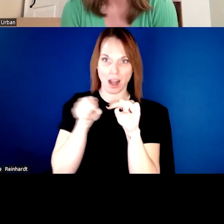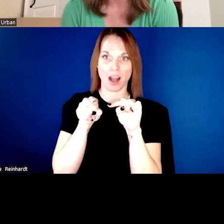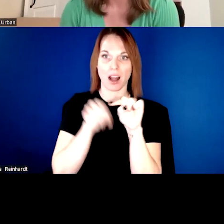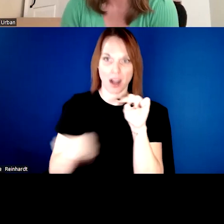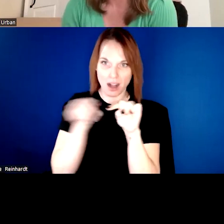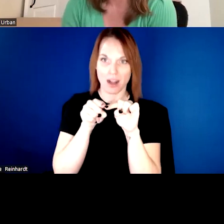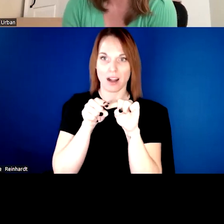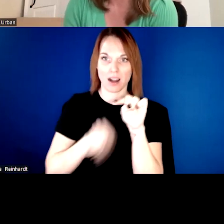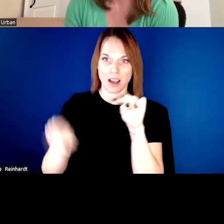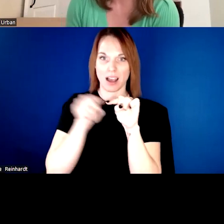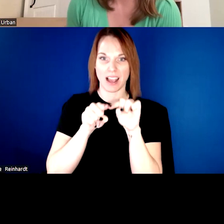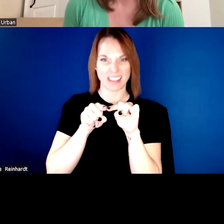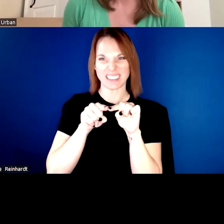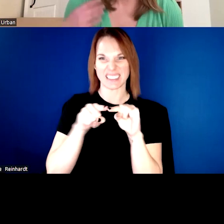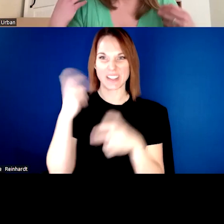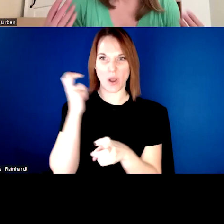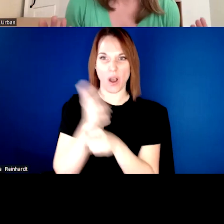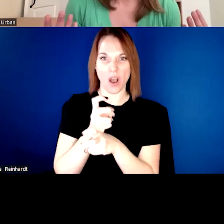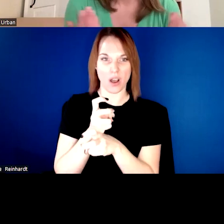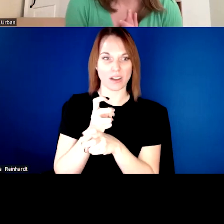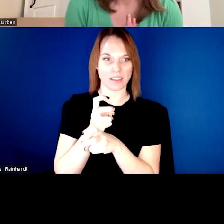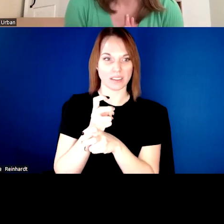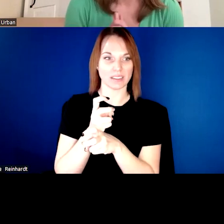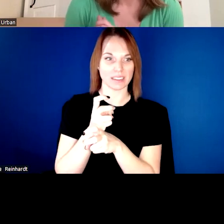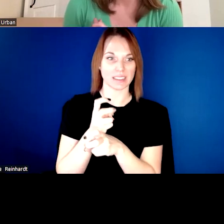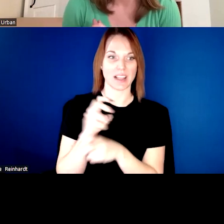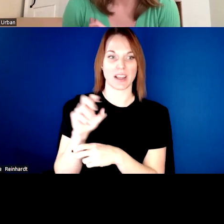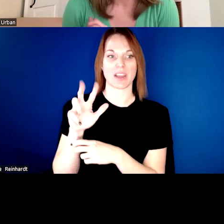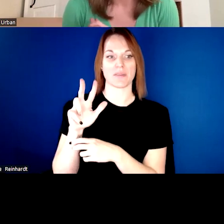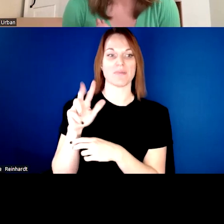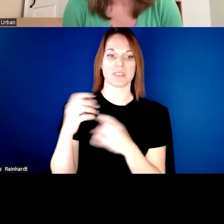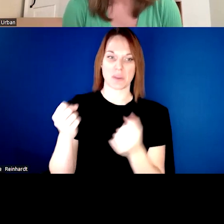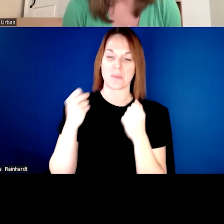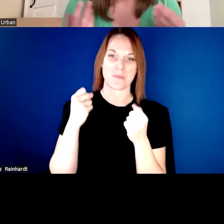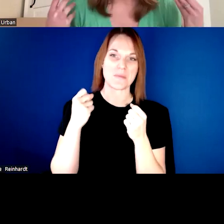to 34 year olds have used that type of device in the last five years - that's